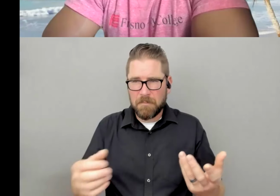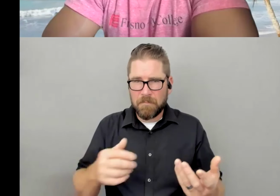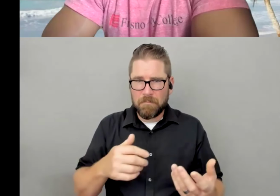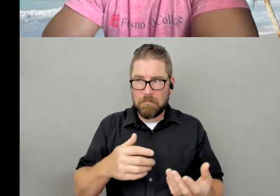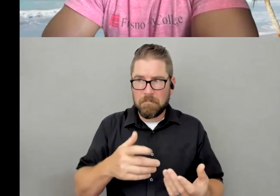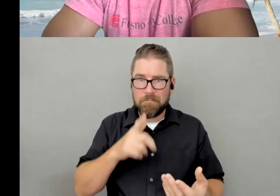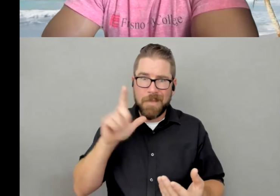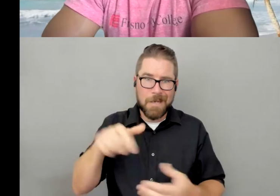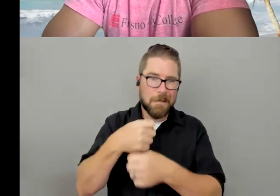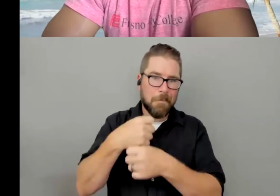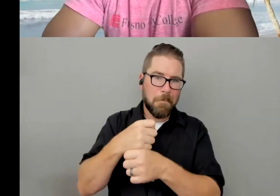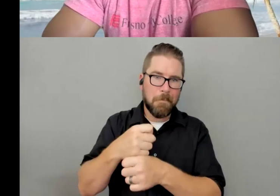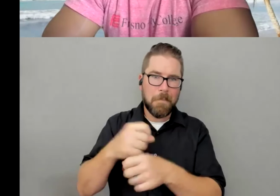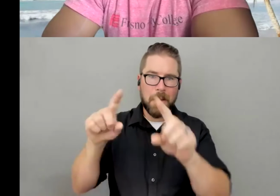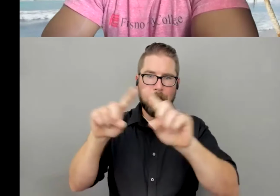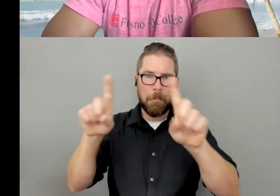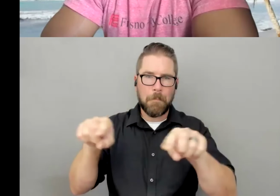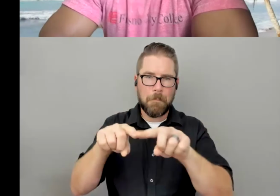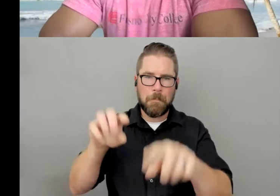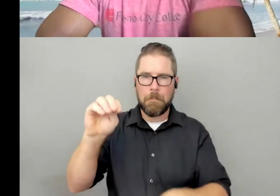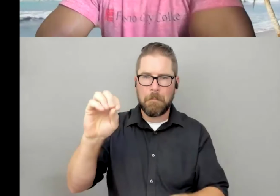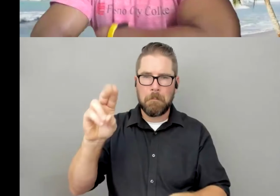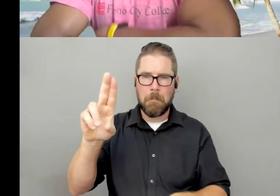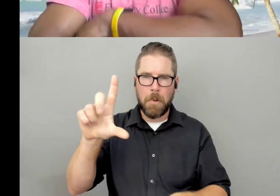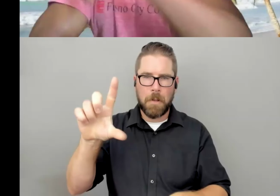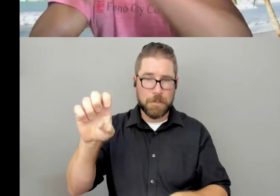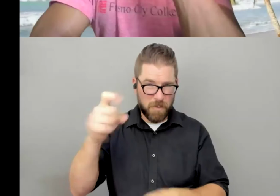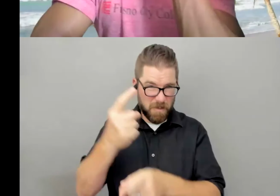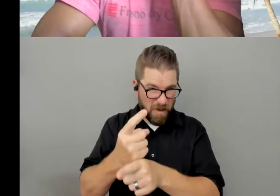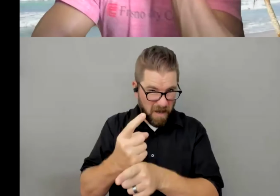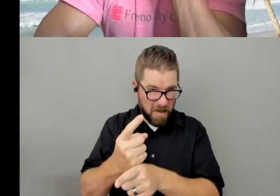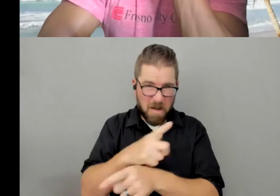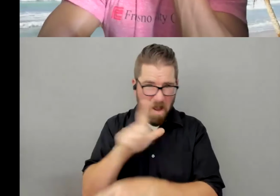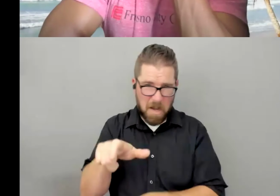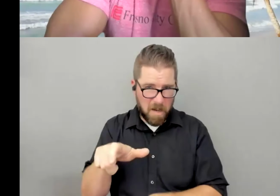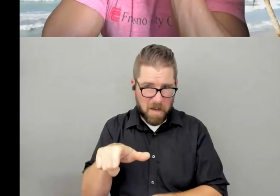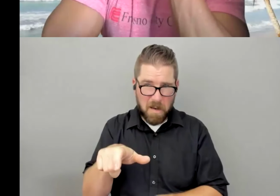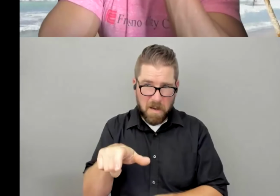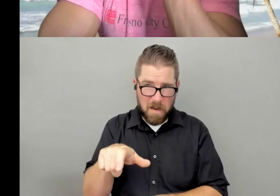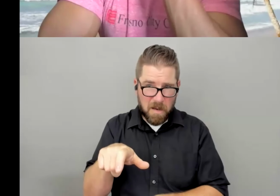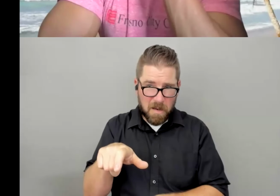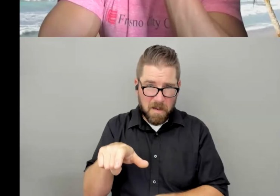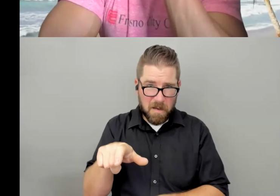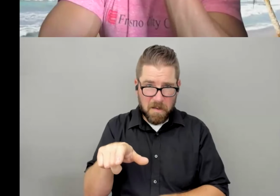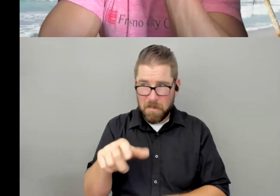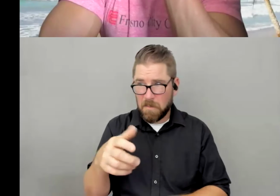Right to or like, you know, like a where we can as faculty members or staff